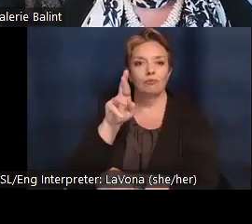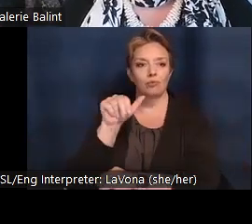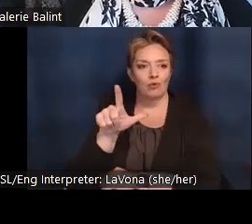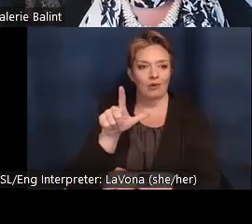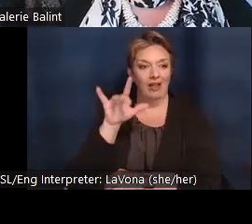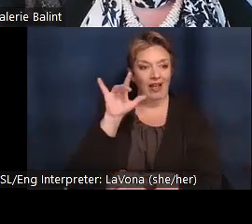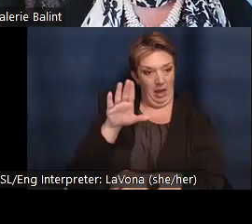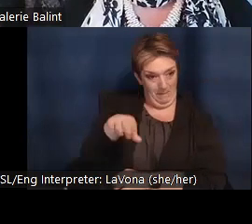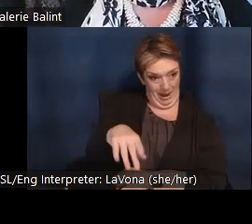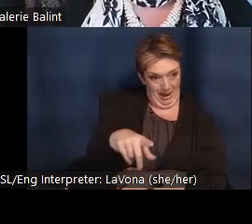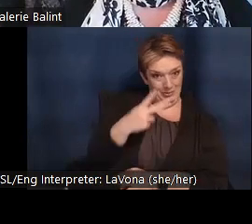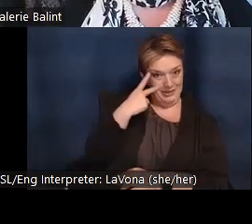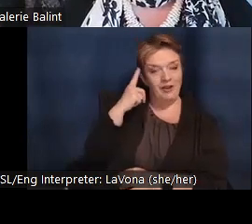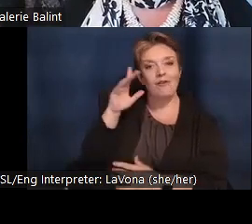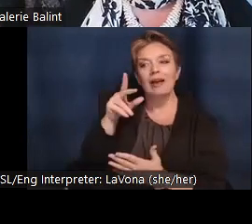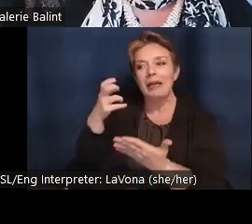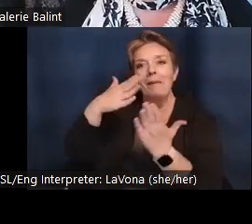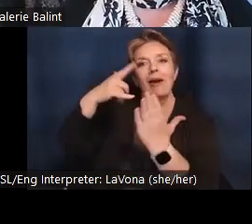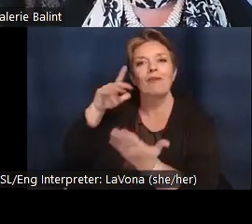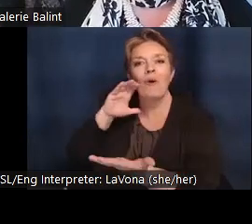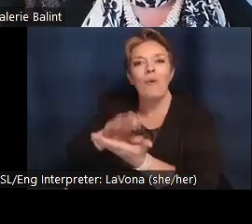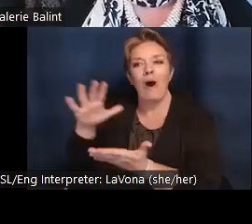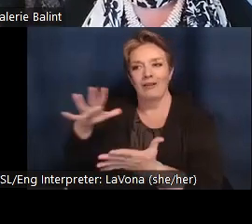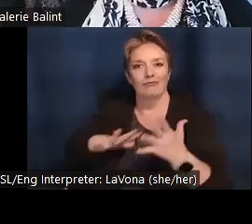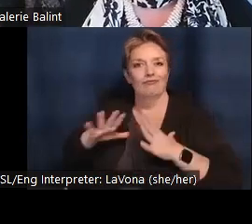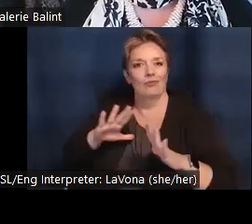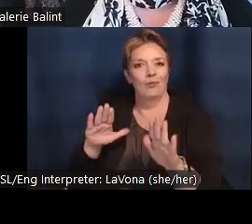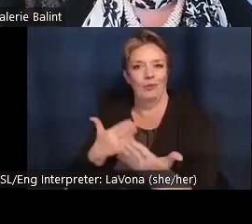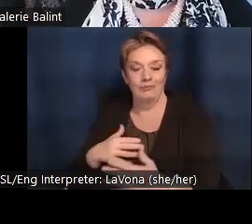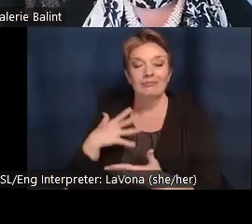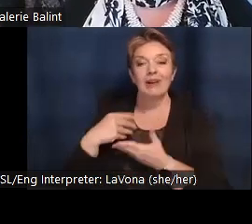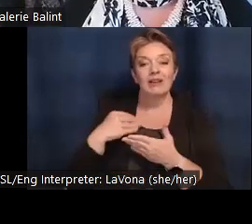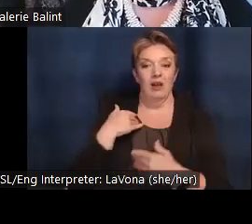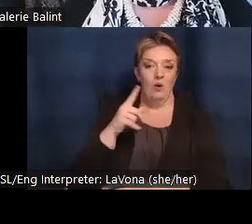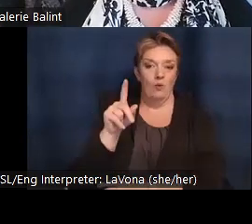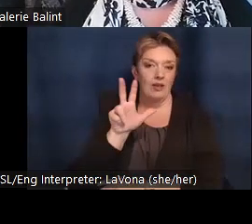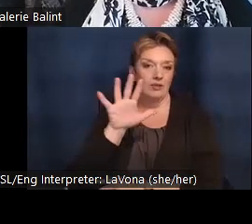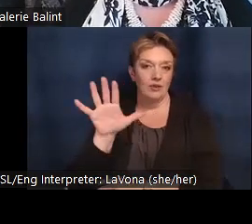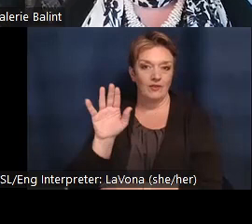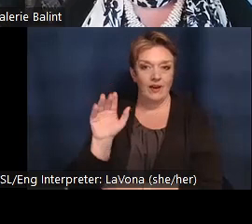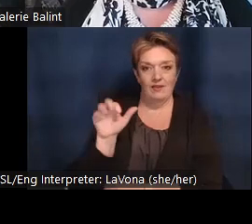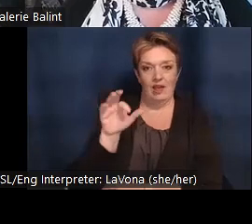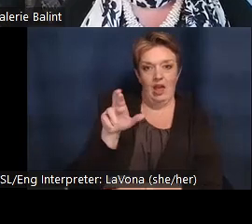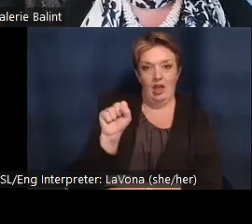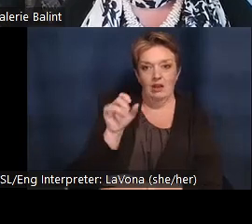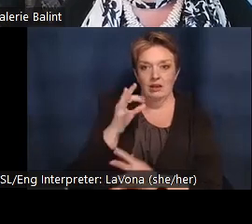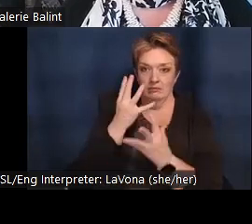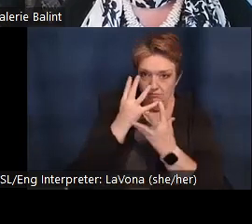And outside, 135 acres of nature sanctuary beckons, as does birdsong.